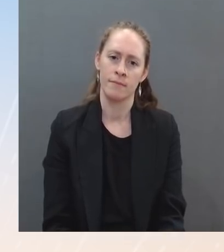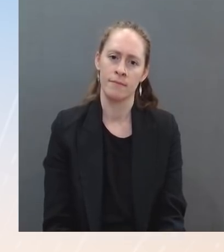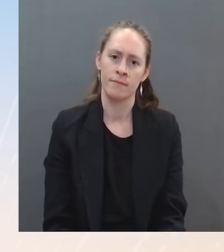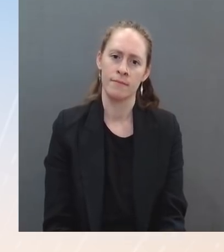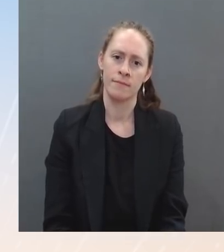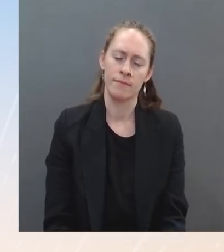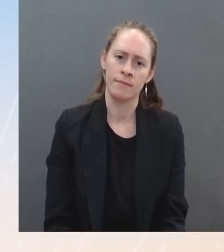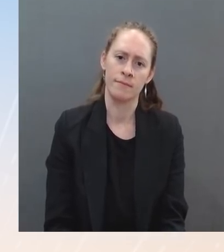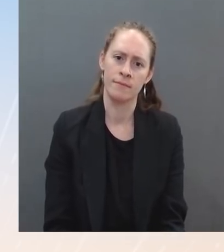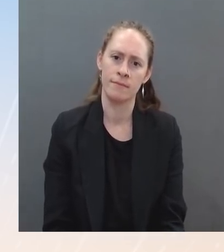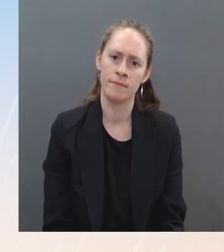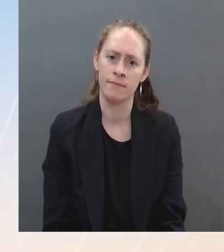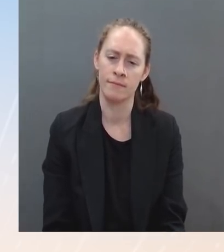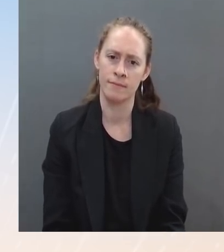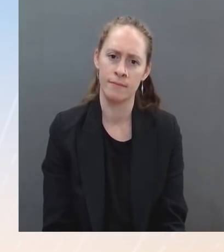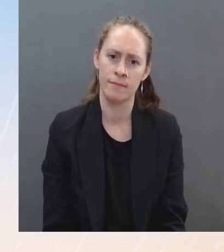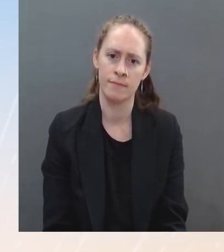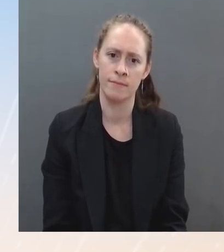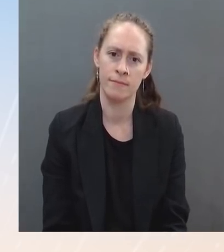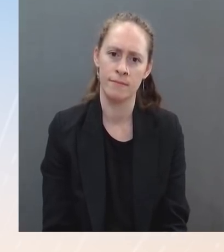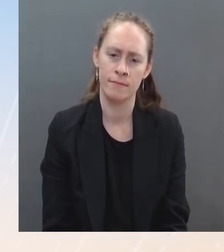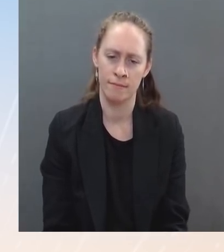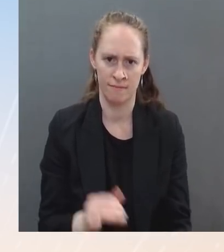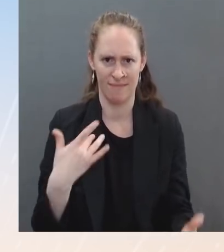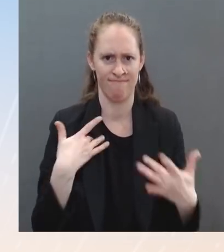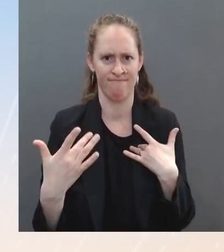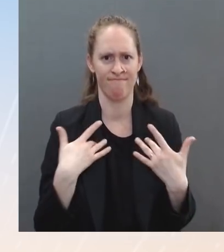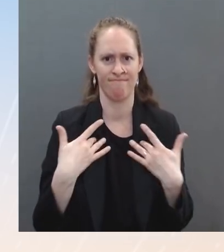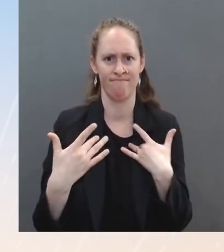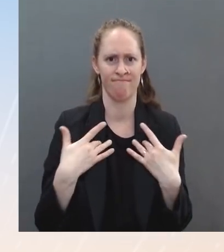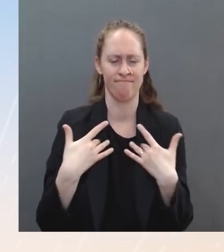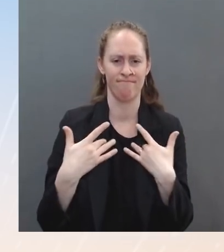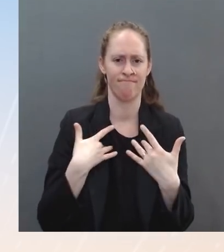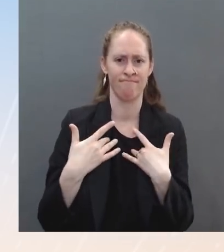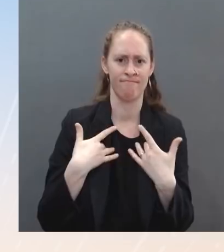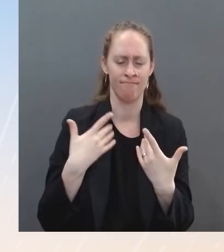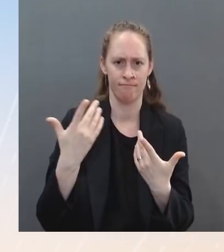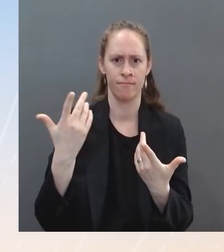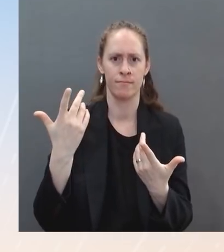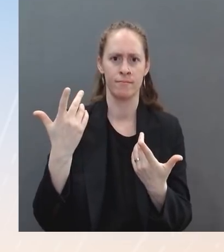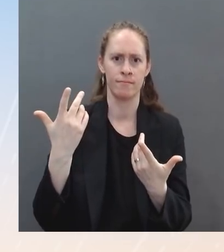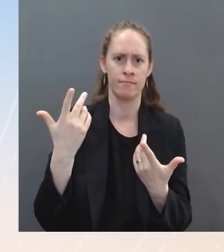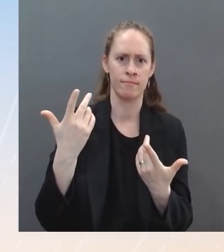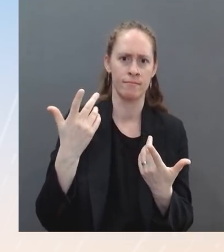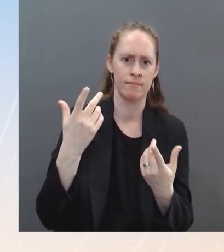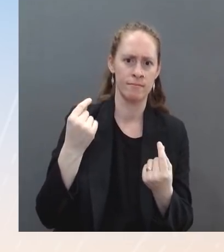to salvage poll numbers. Is that something that has played into the White House's calculus at all?